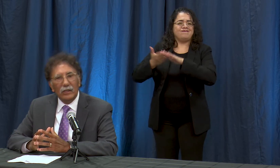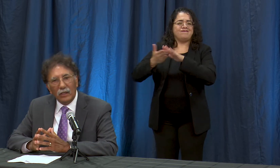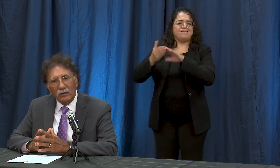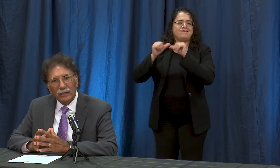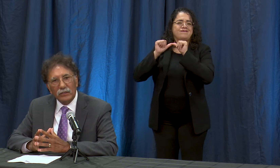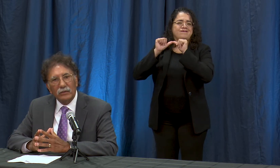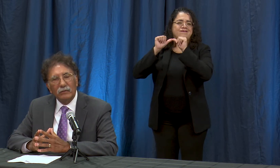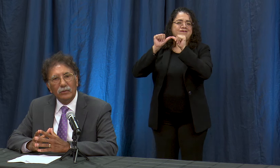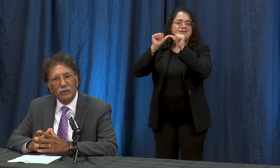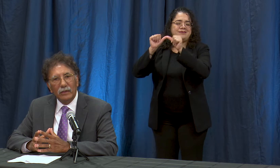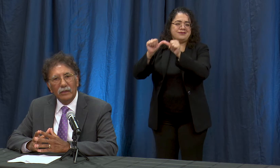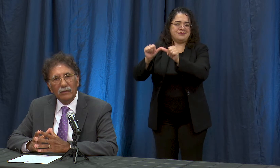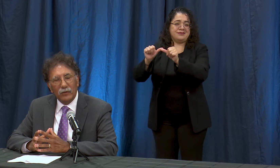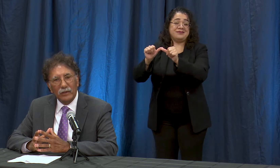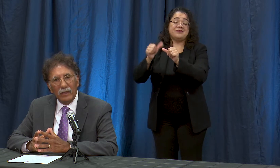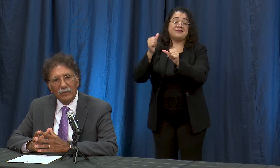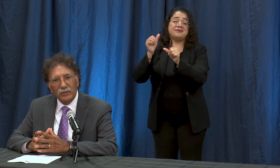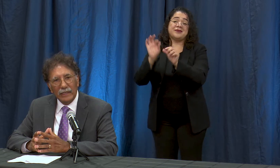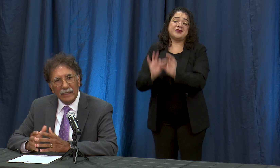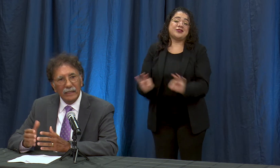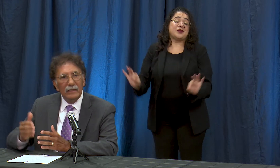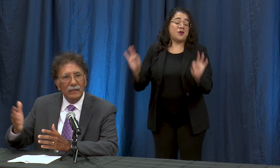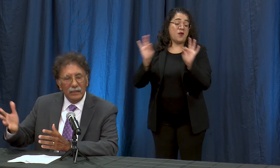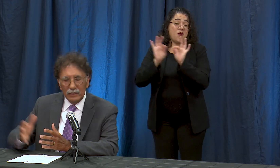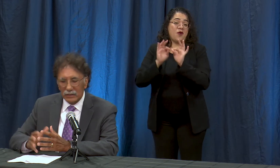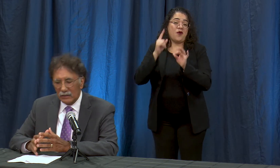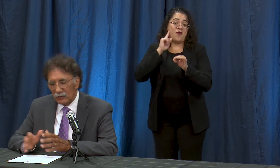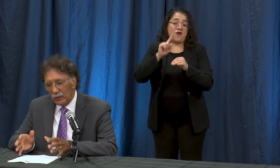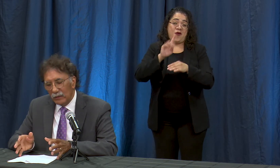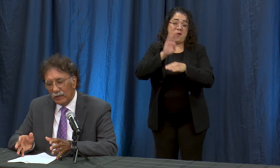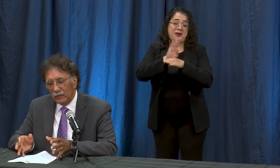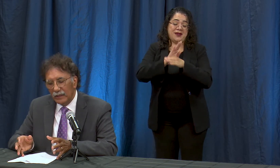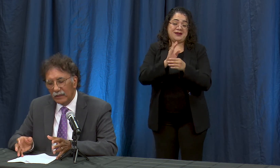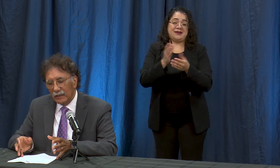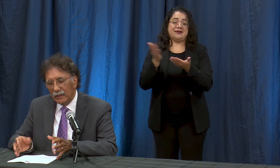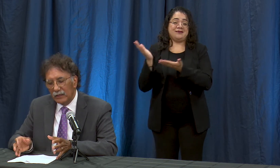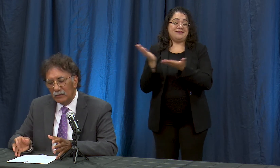cargo that's so important for commerce and this trade route that again is the